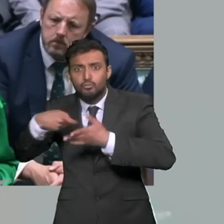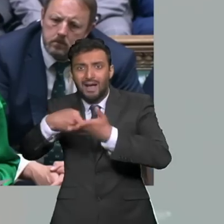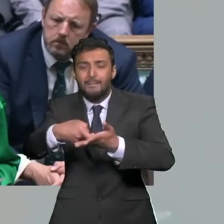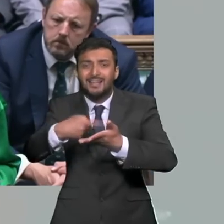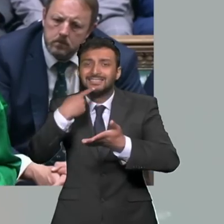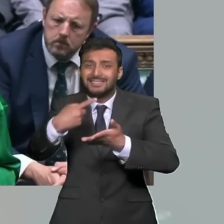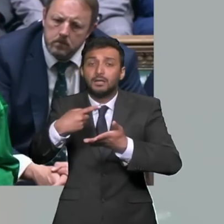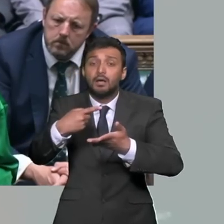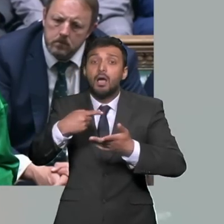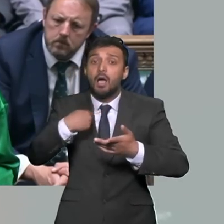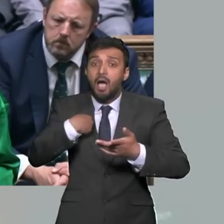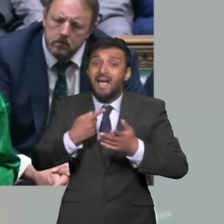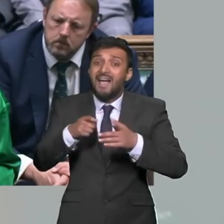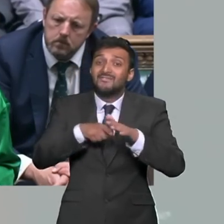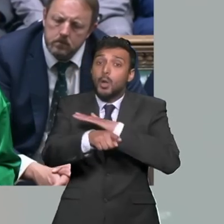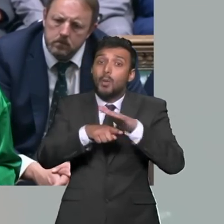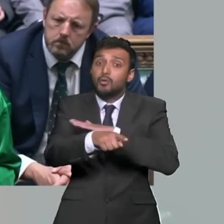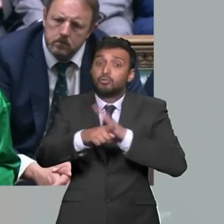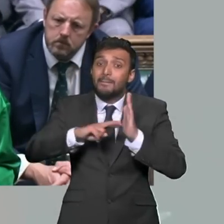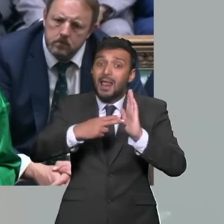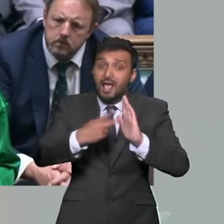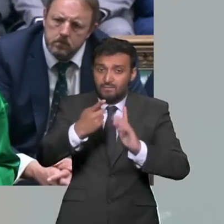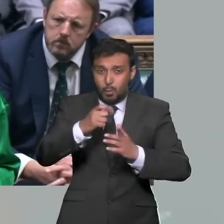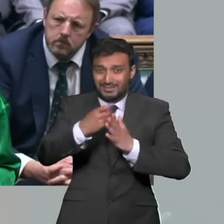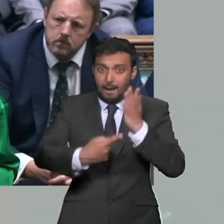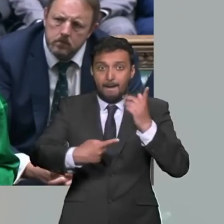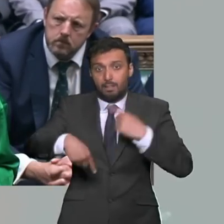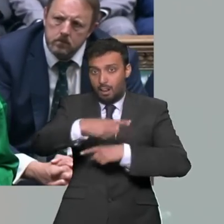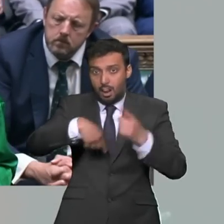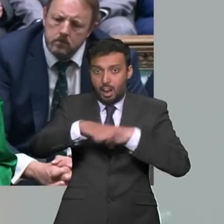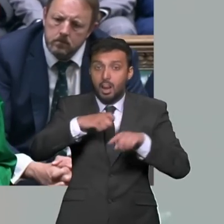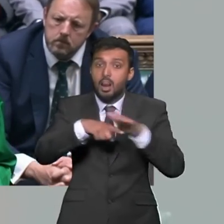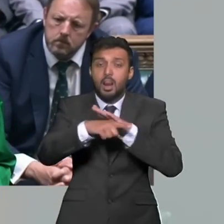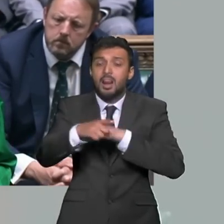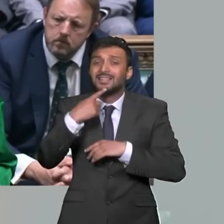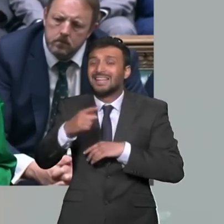plan should be in place for disabled residents, claiming basic safety would be too expensive.